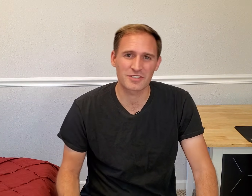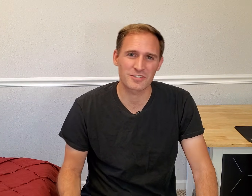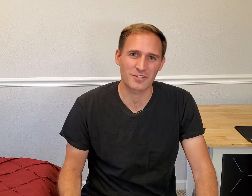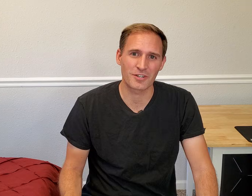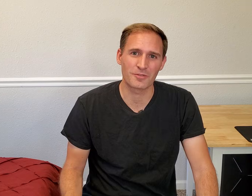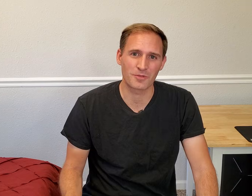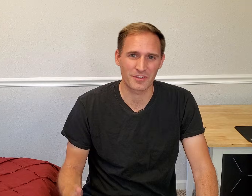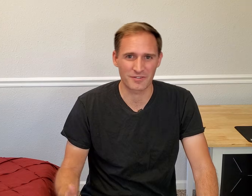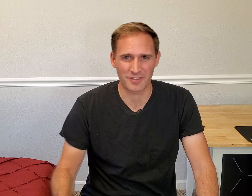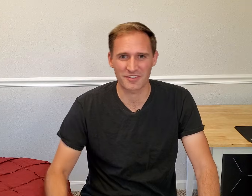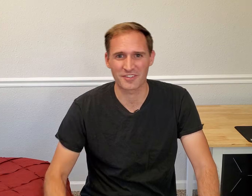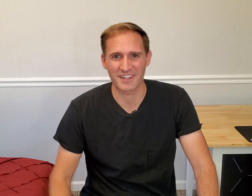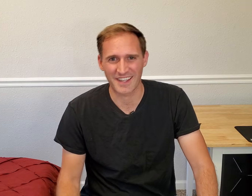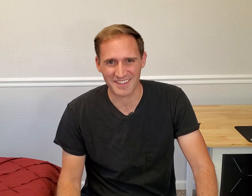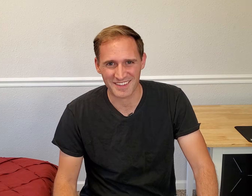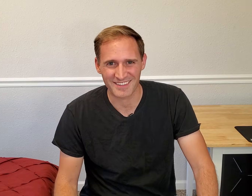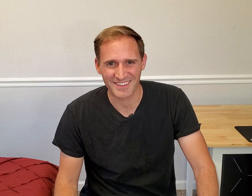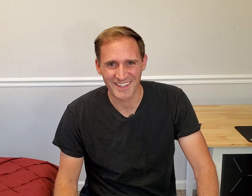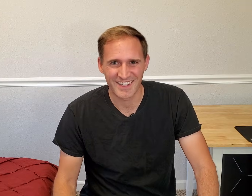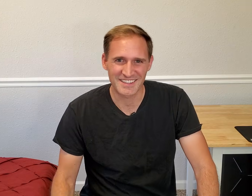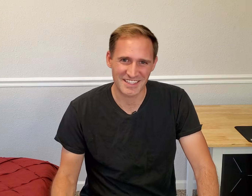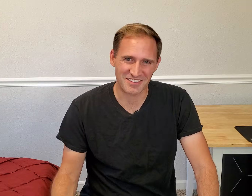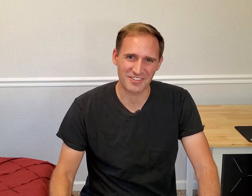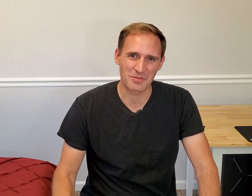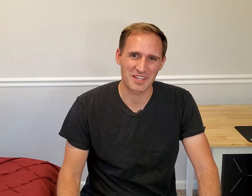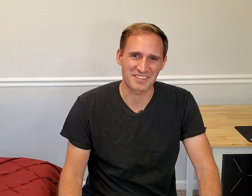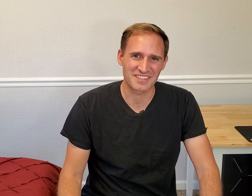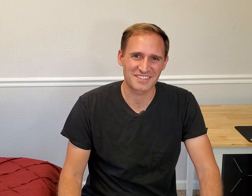should know when they're first learning ASL. Let's learn the basics!